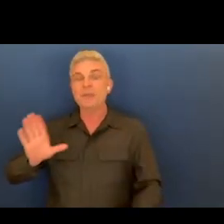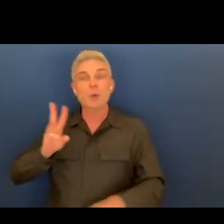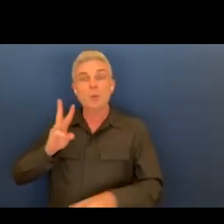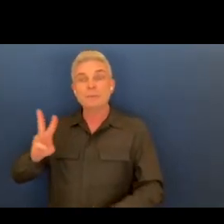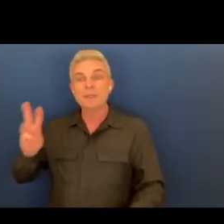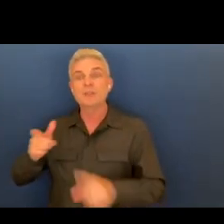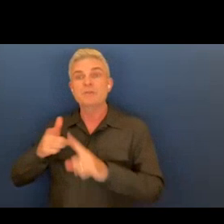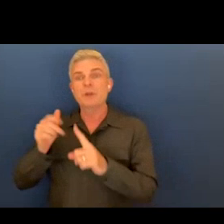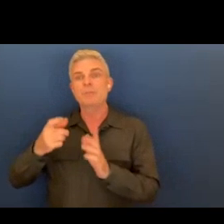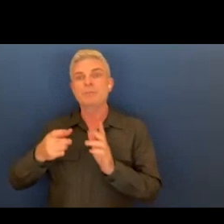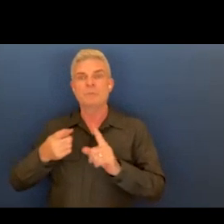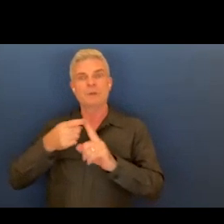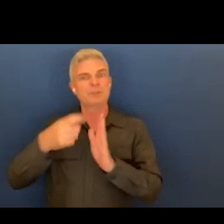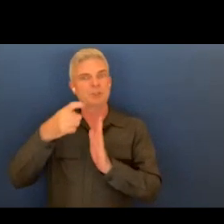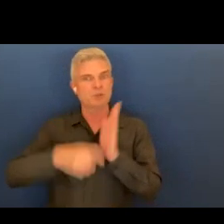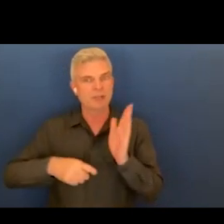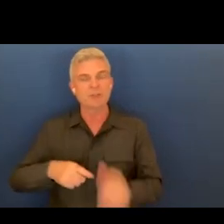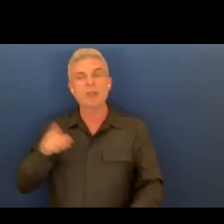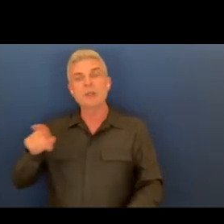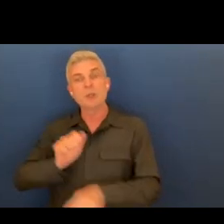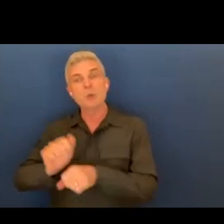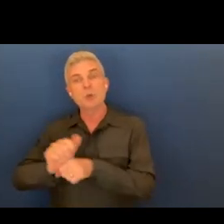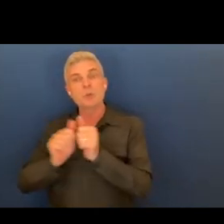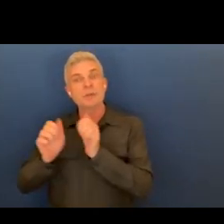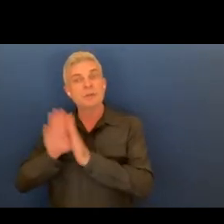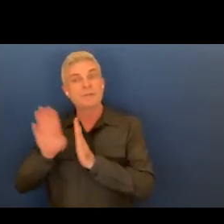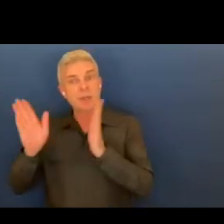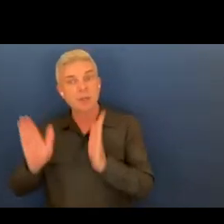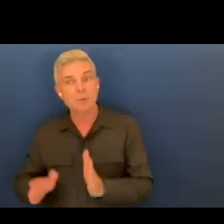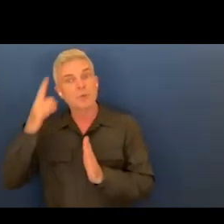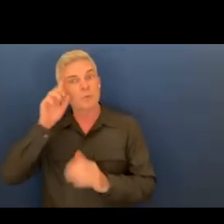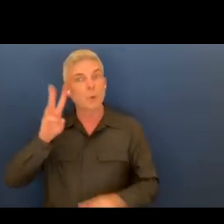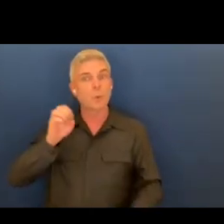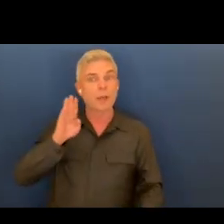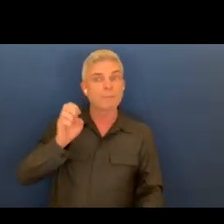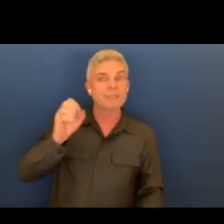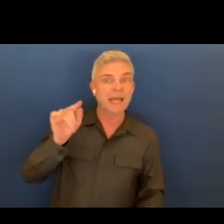on both their website and branding. During our Q+A, you’ll see aspects of their website,